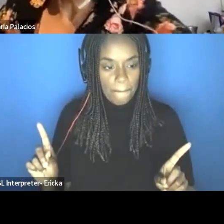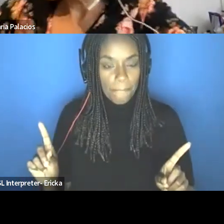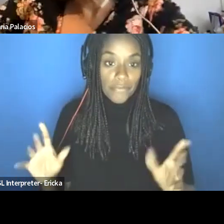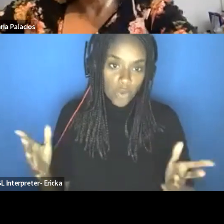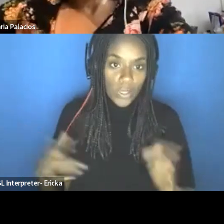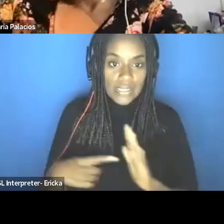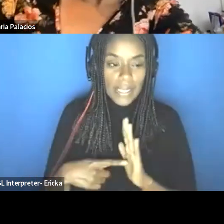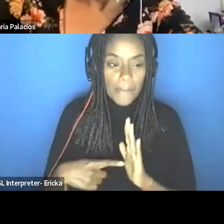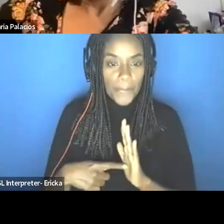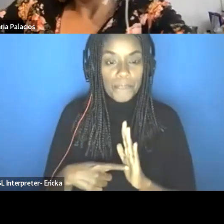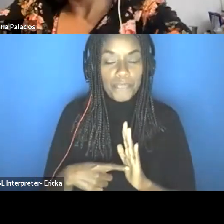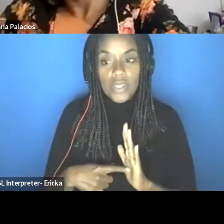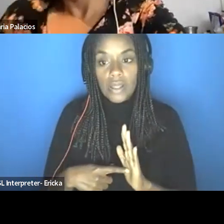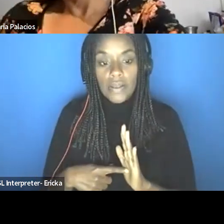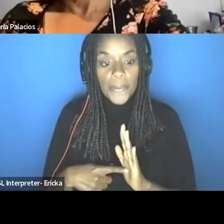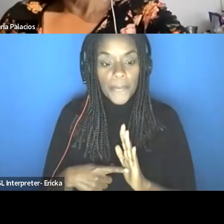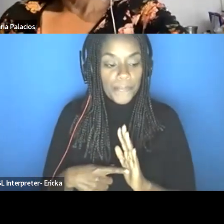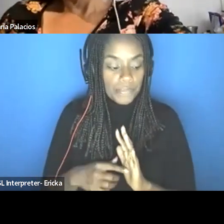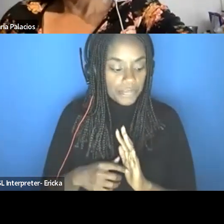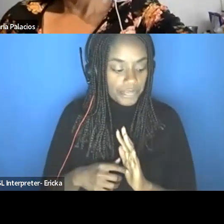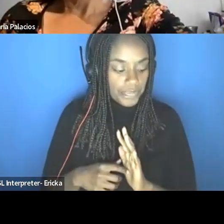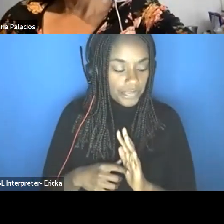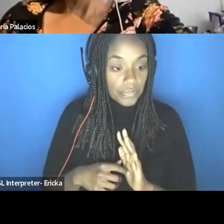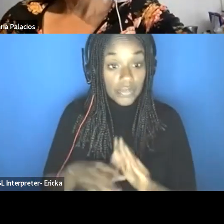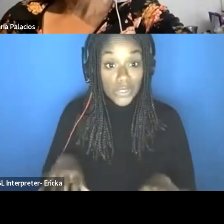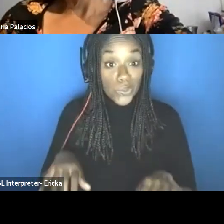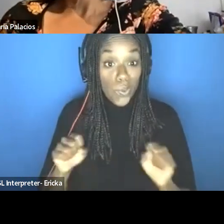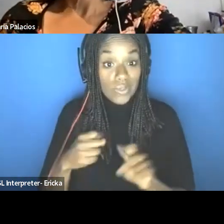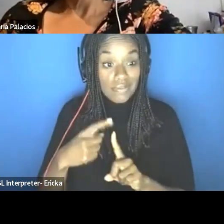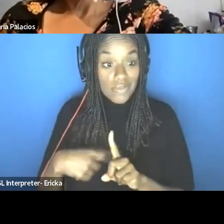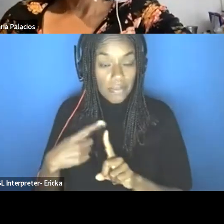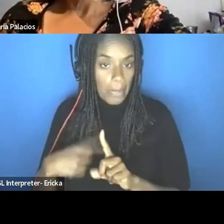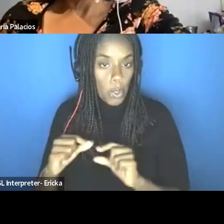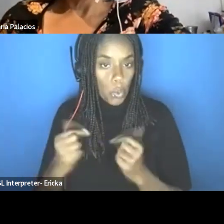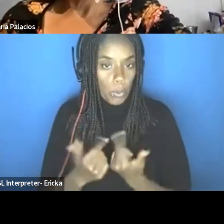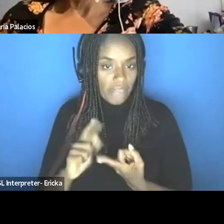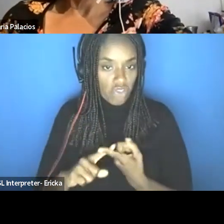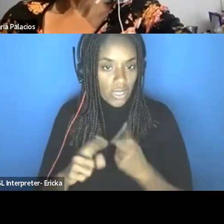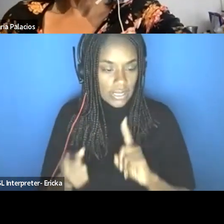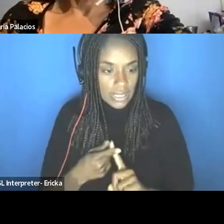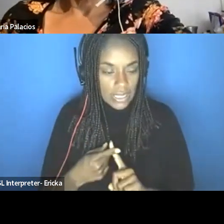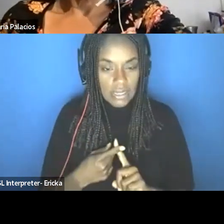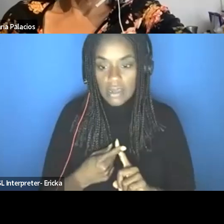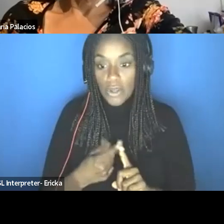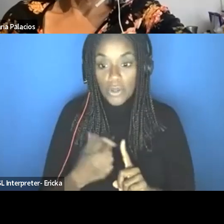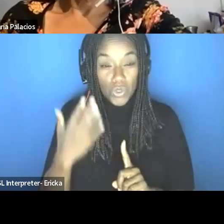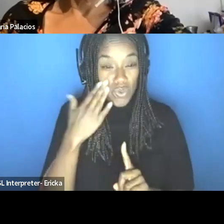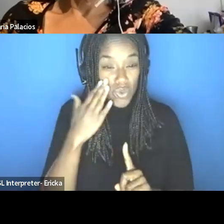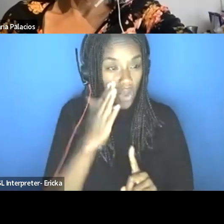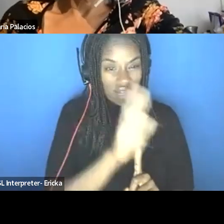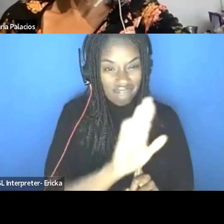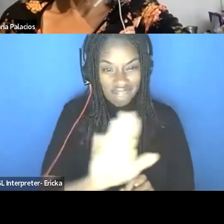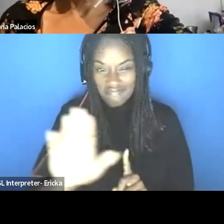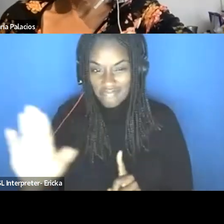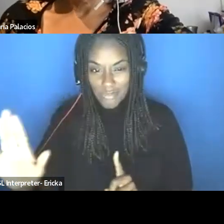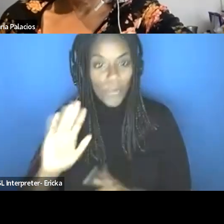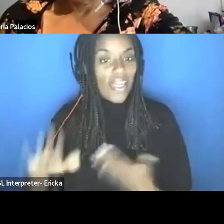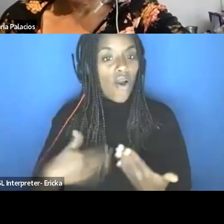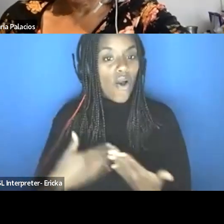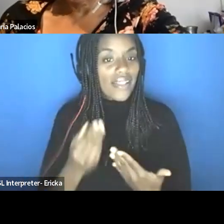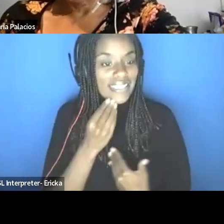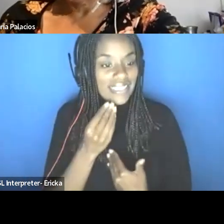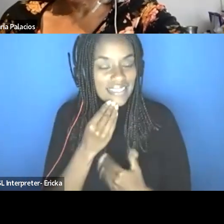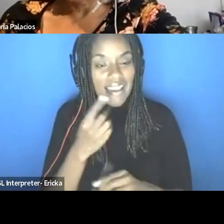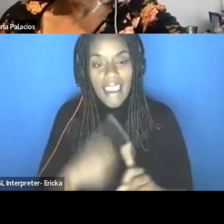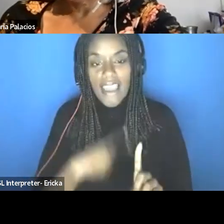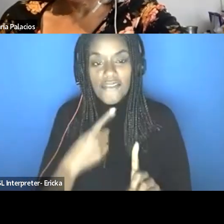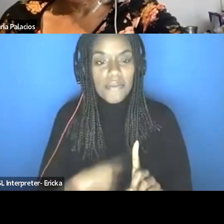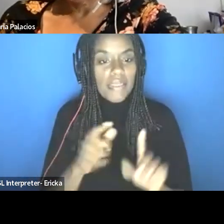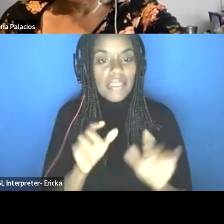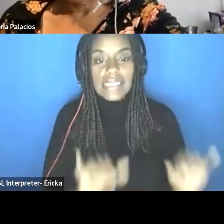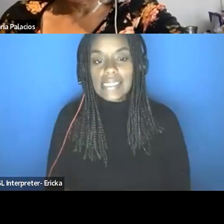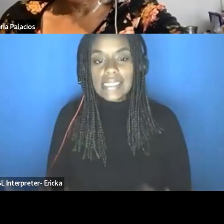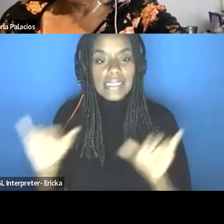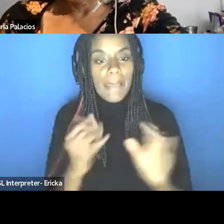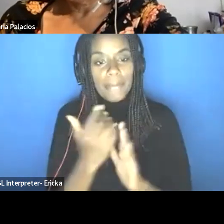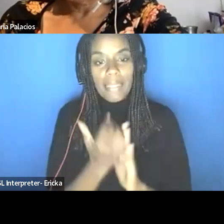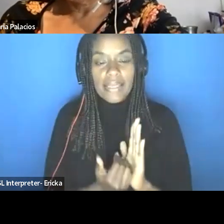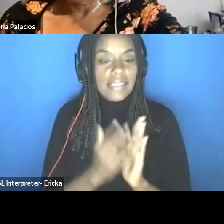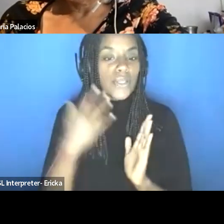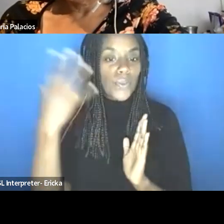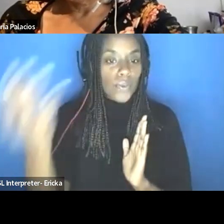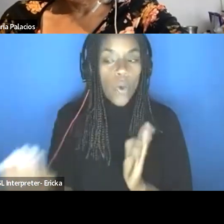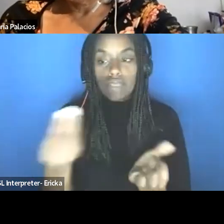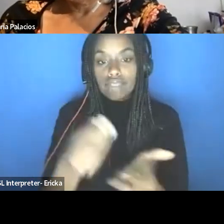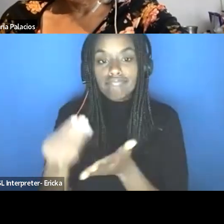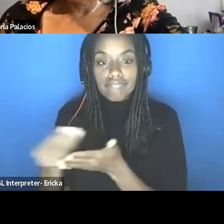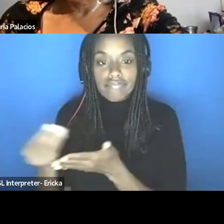Because it really challenges us to think differently.